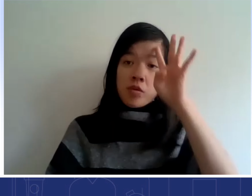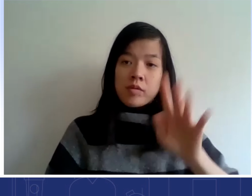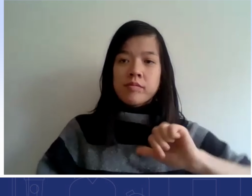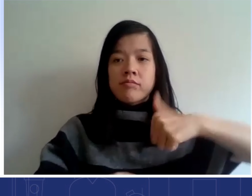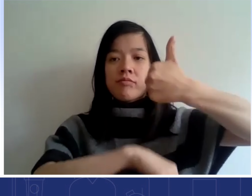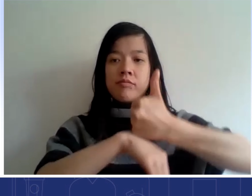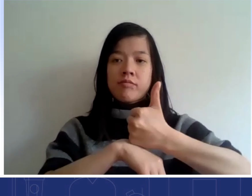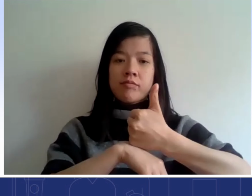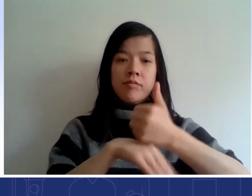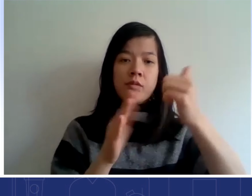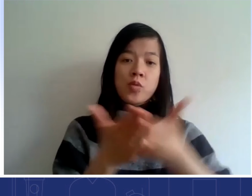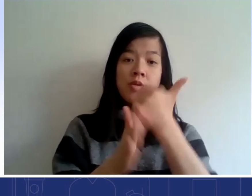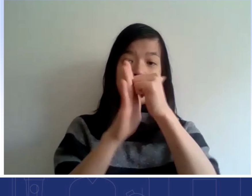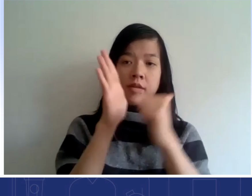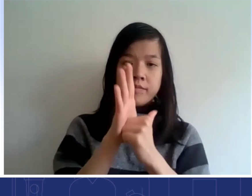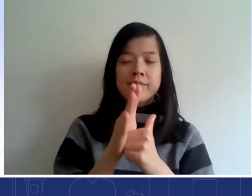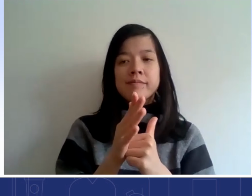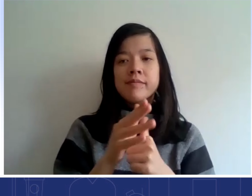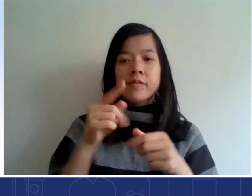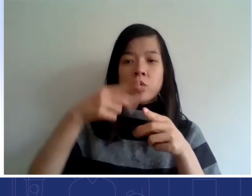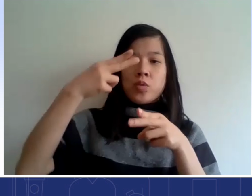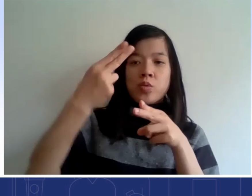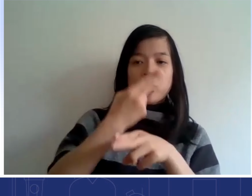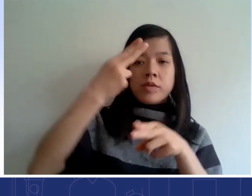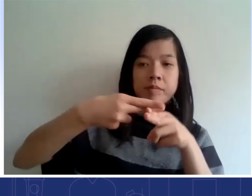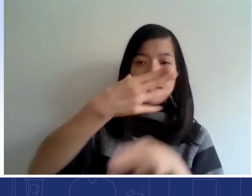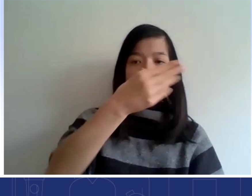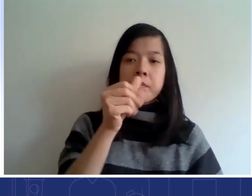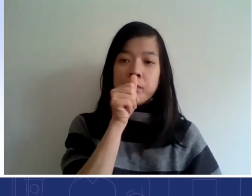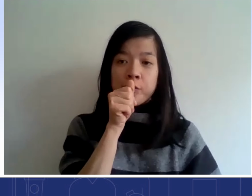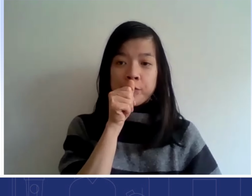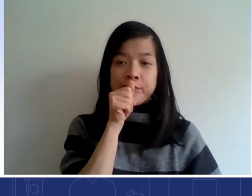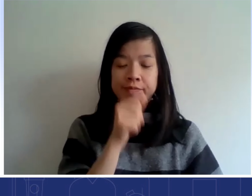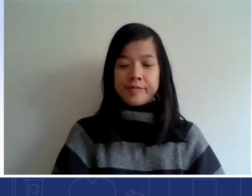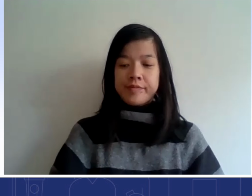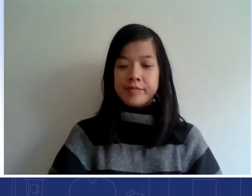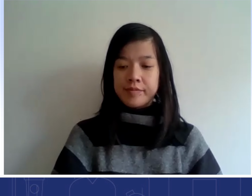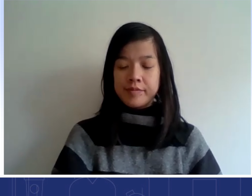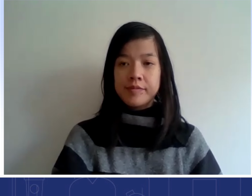You will also need to create a new account with a username and password.